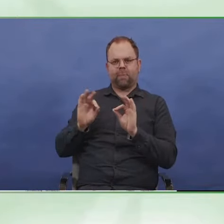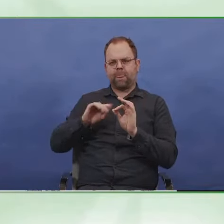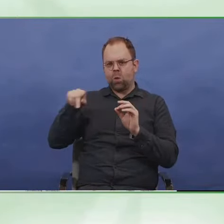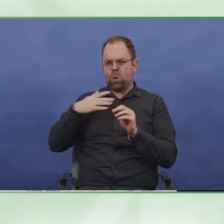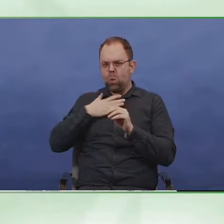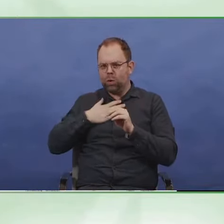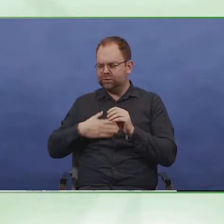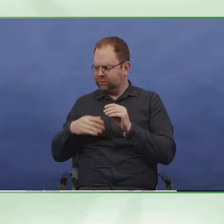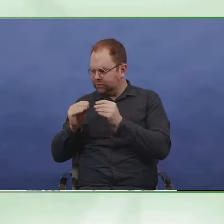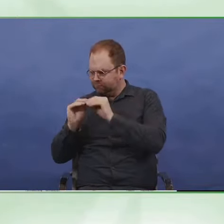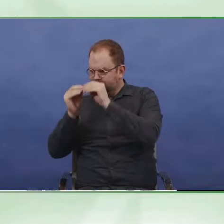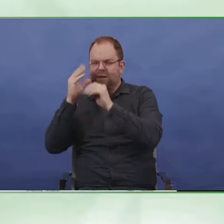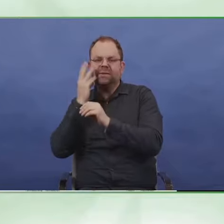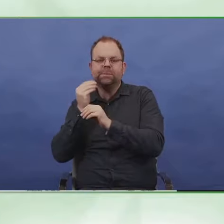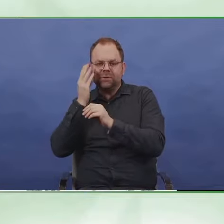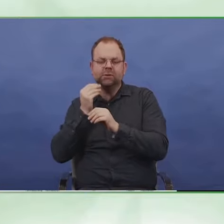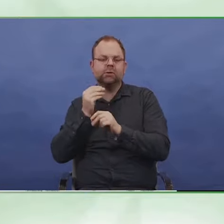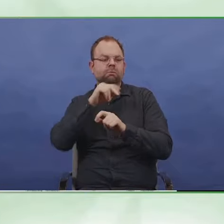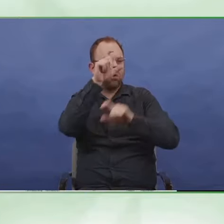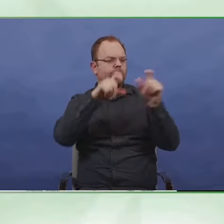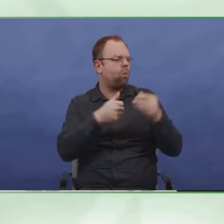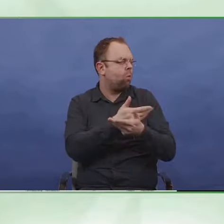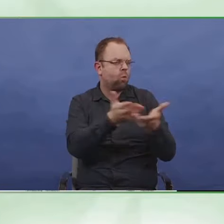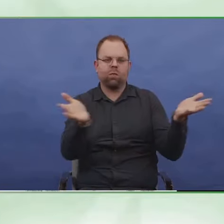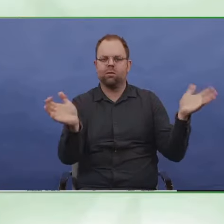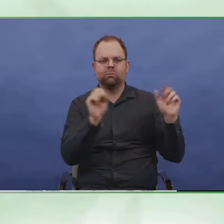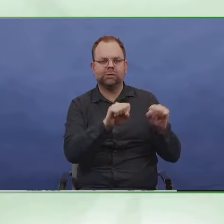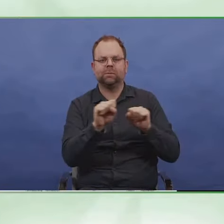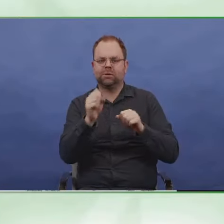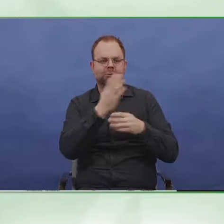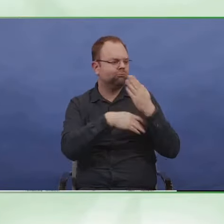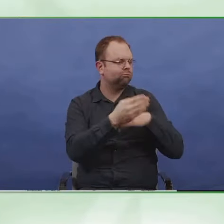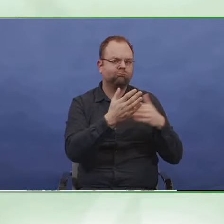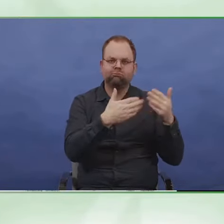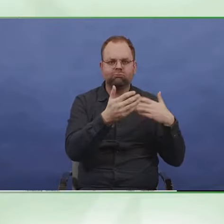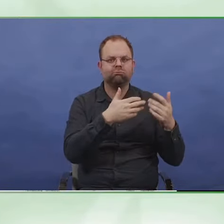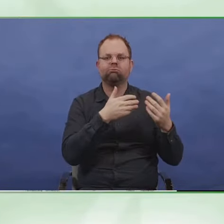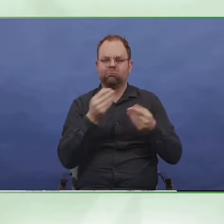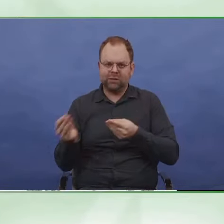think, "Don't be negative." I thing we can do a much better job of